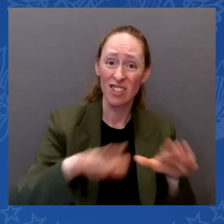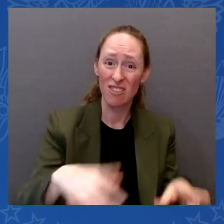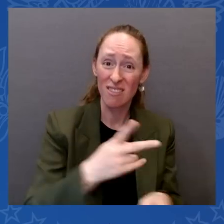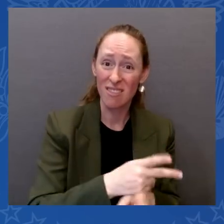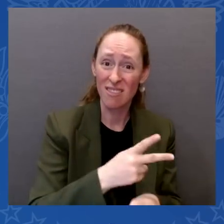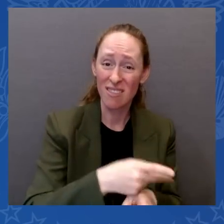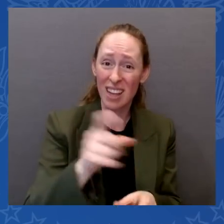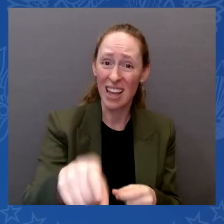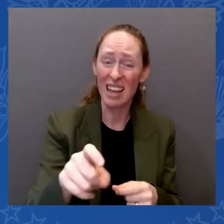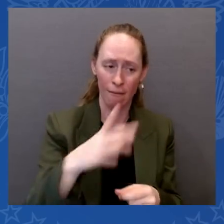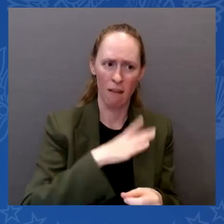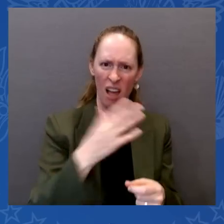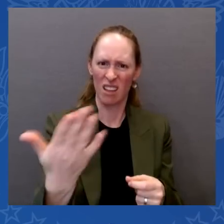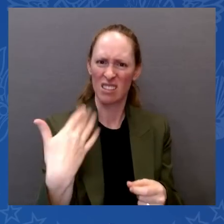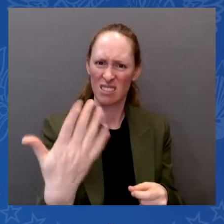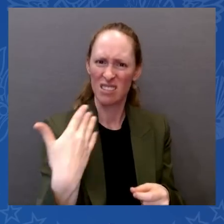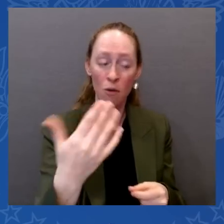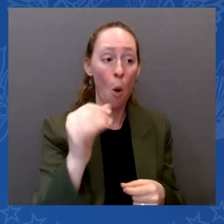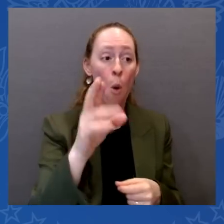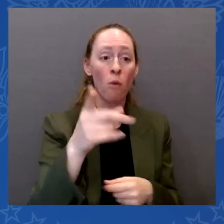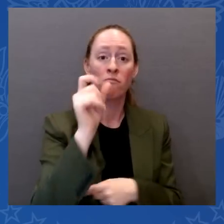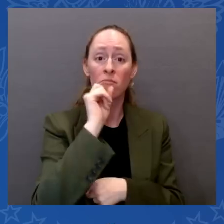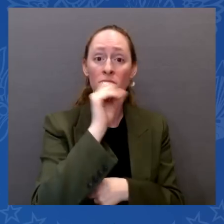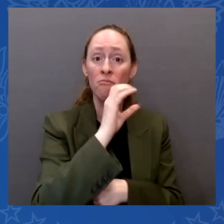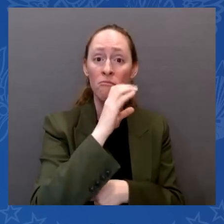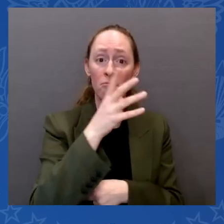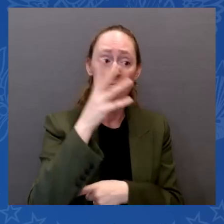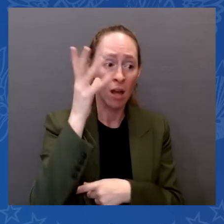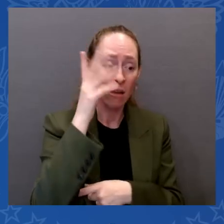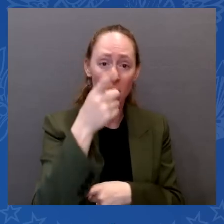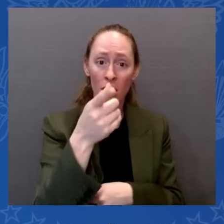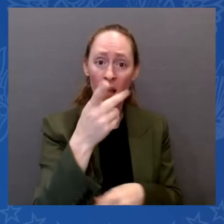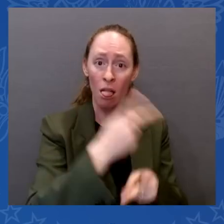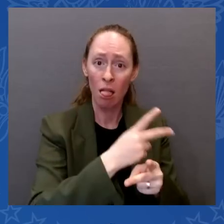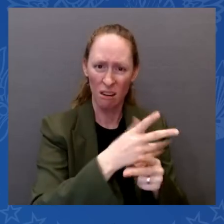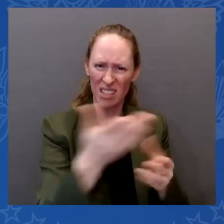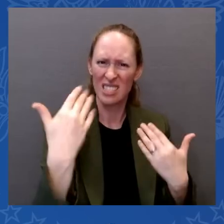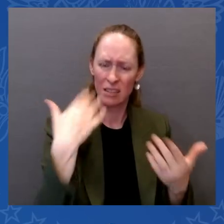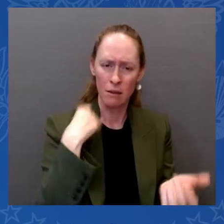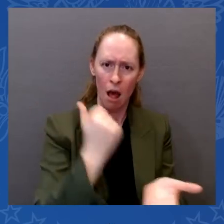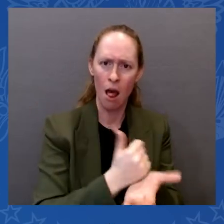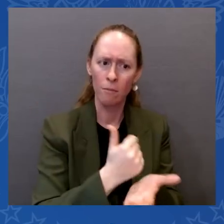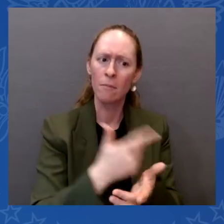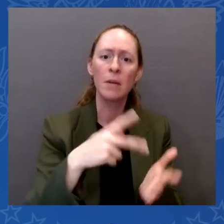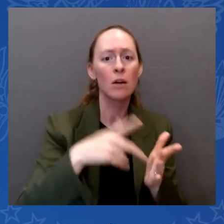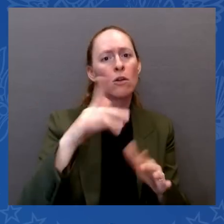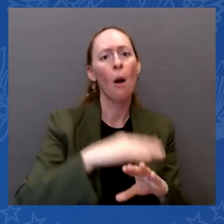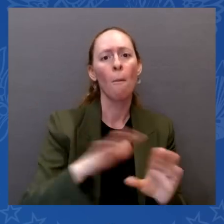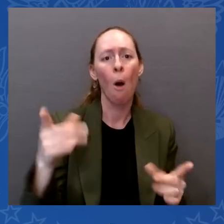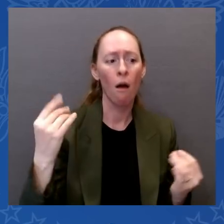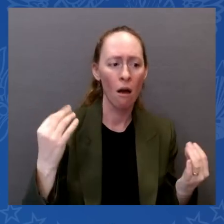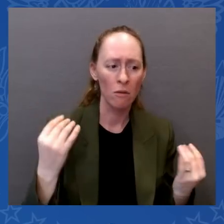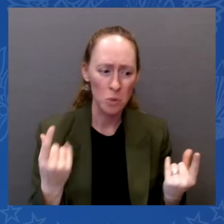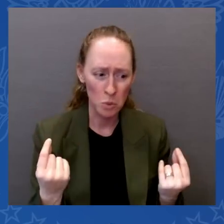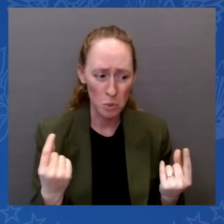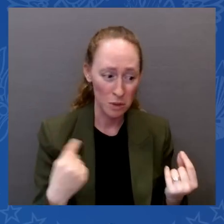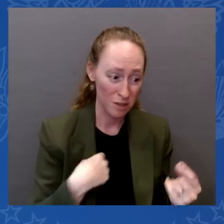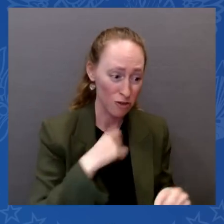or taking a better-paying job. Colleges are creating new infrastructure academies and preparing --